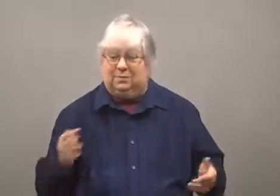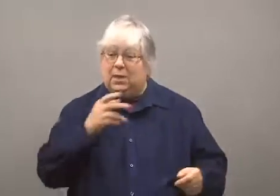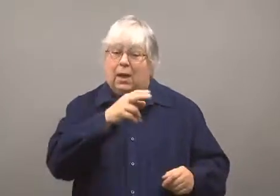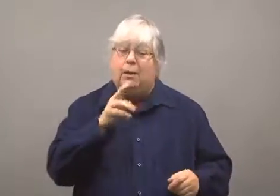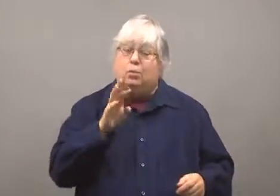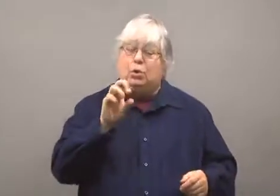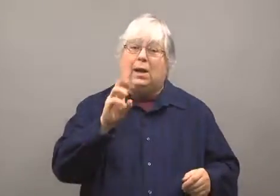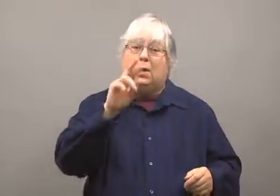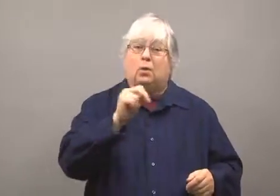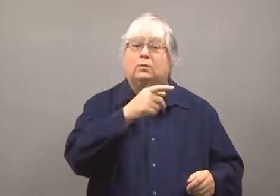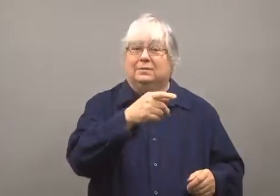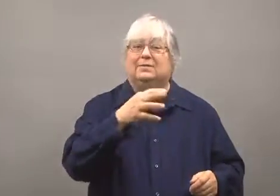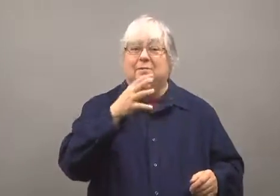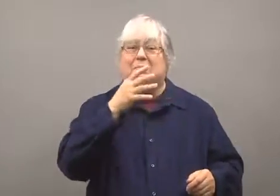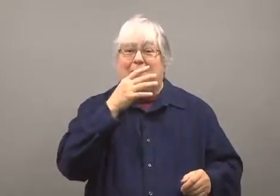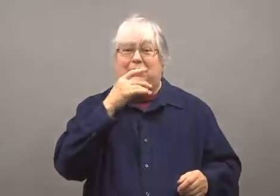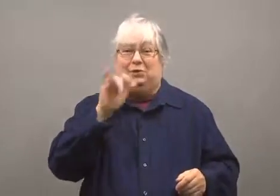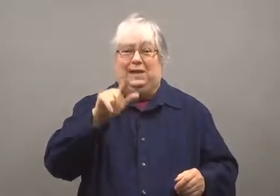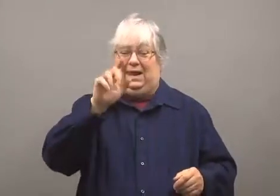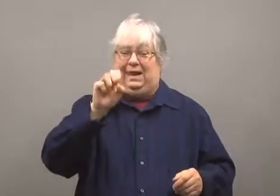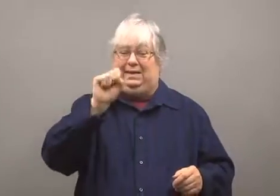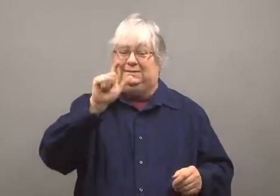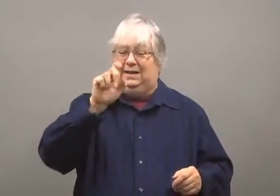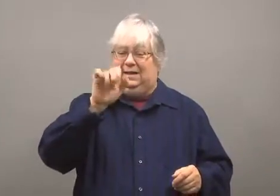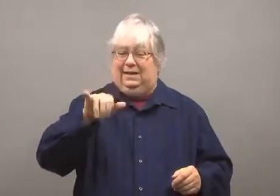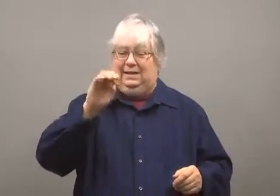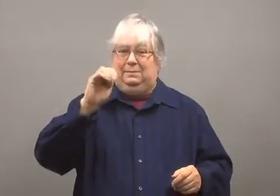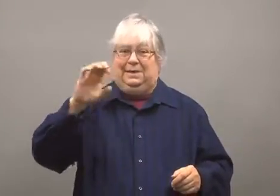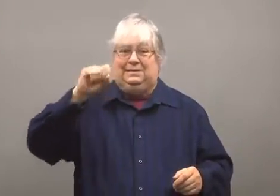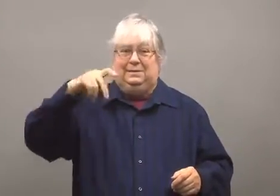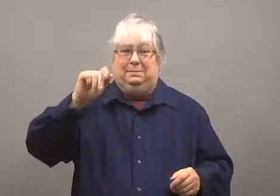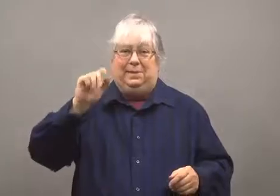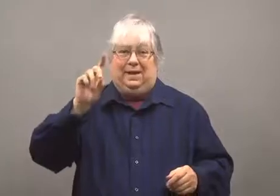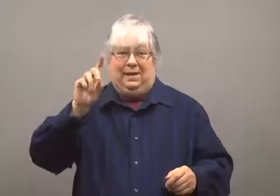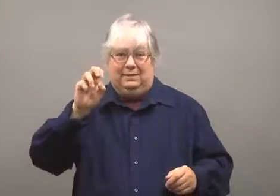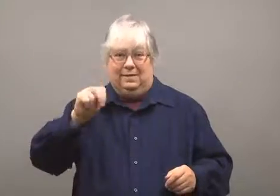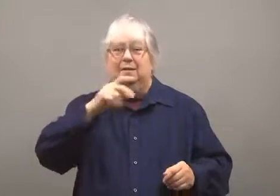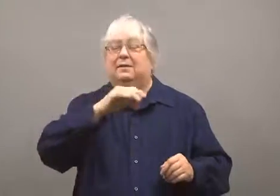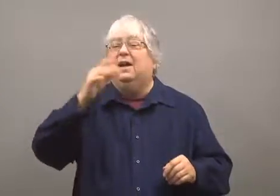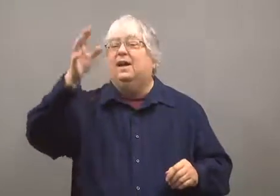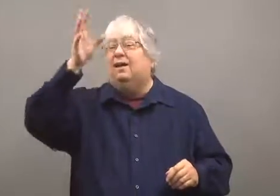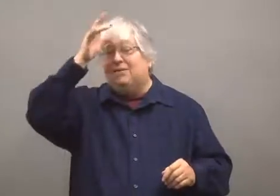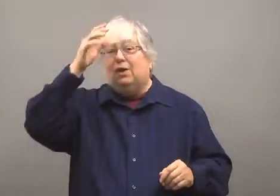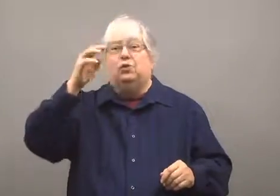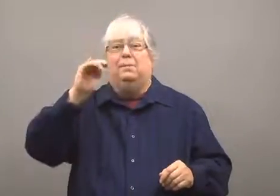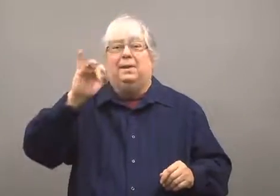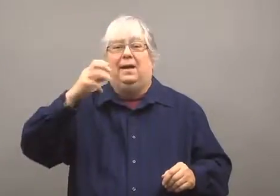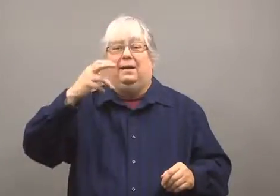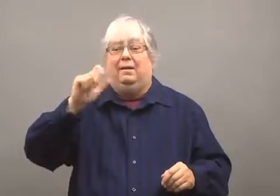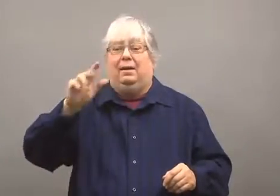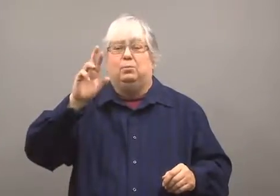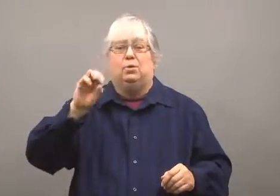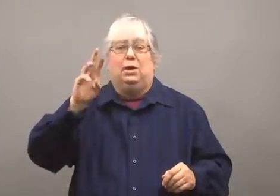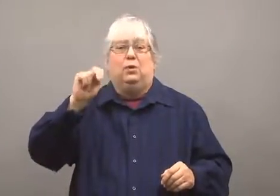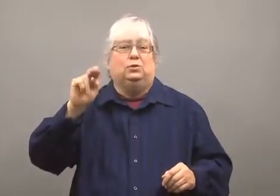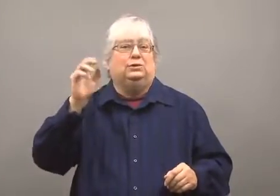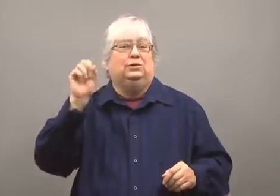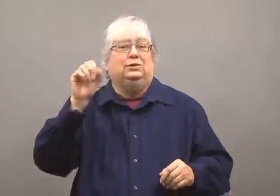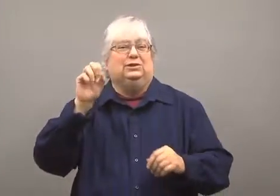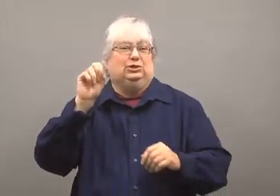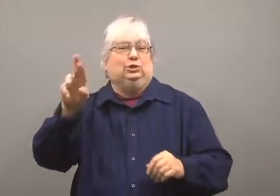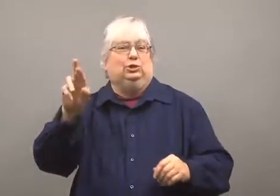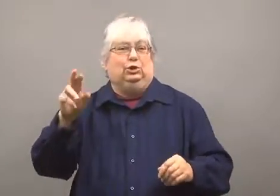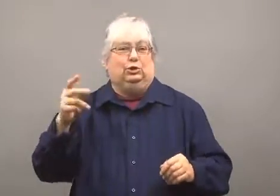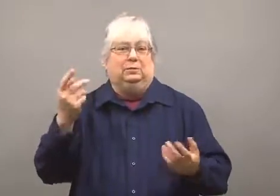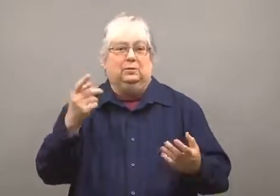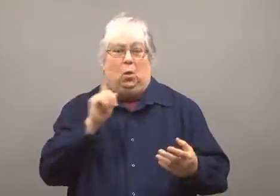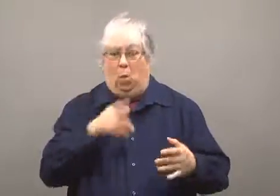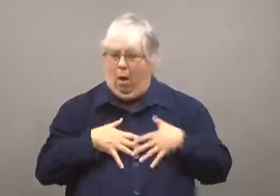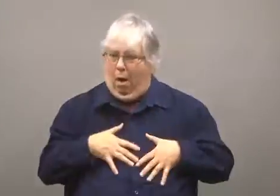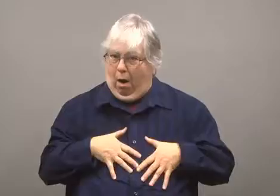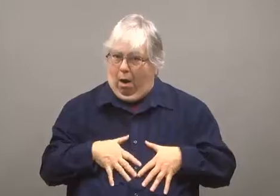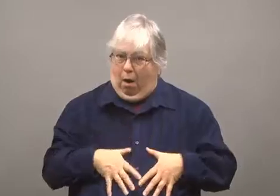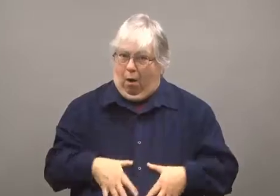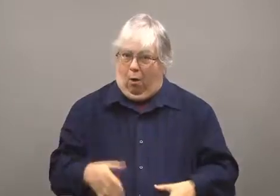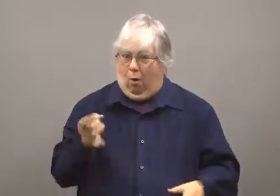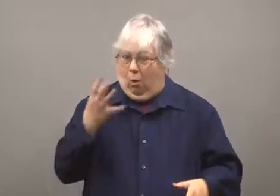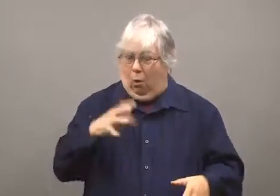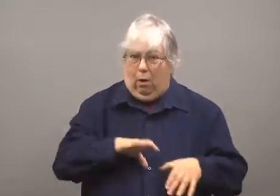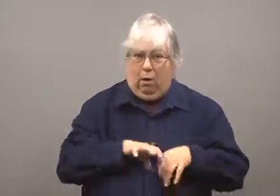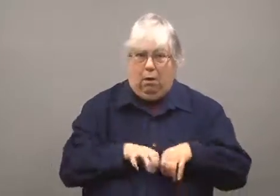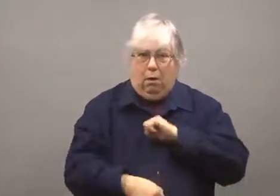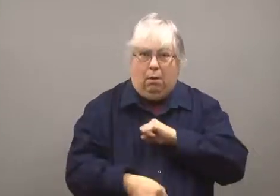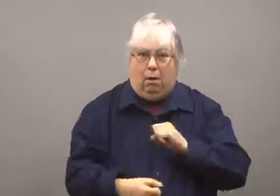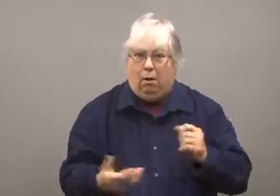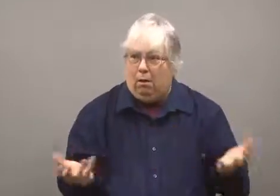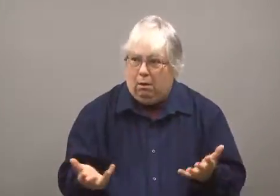Brown's parents, Lesley McSpadden and Michael Brown, Sr.